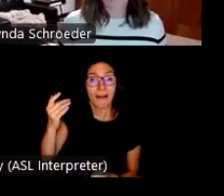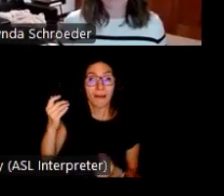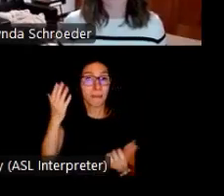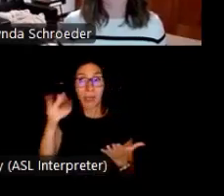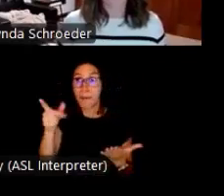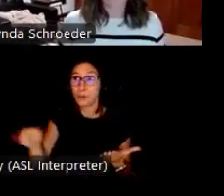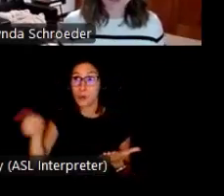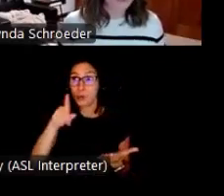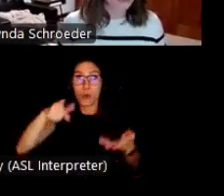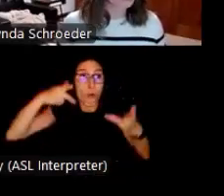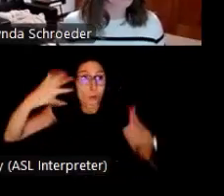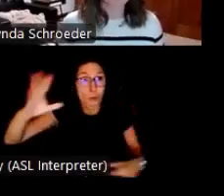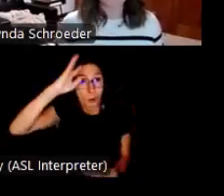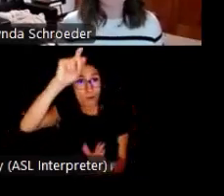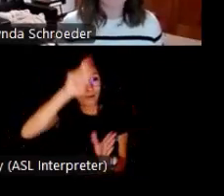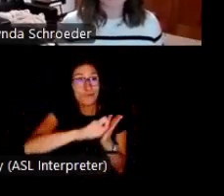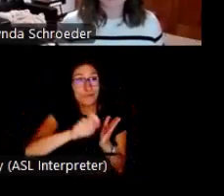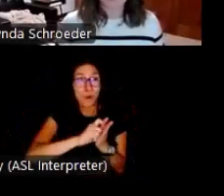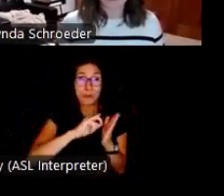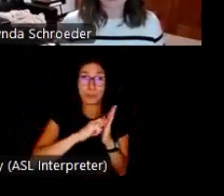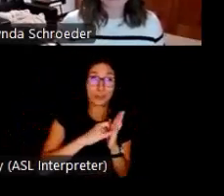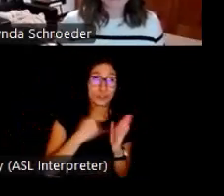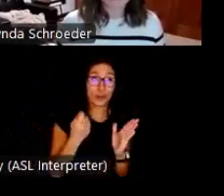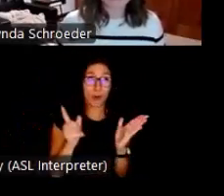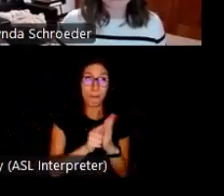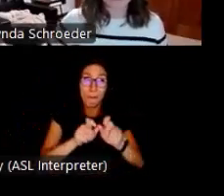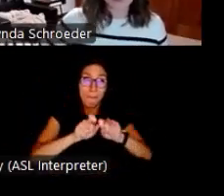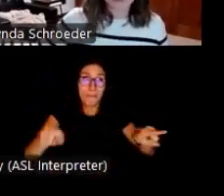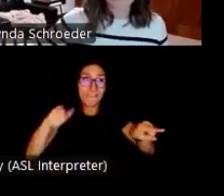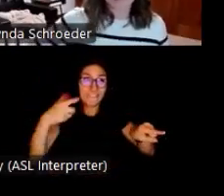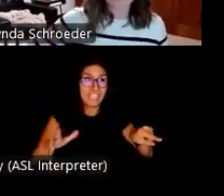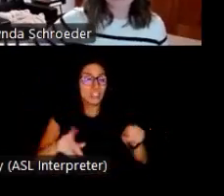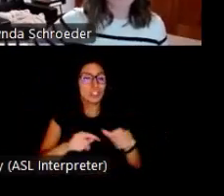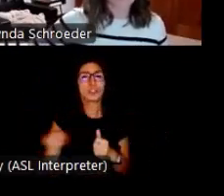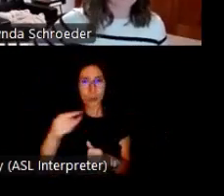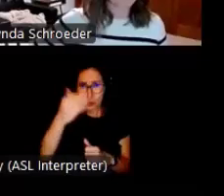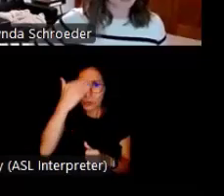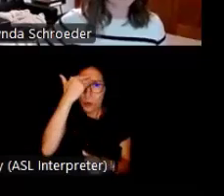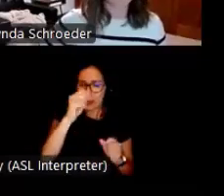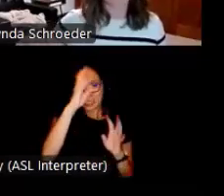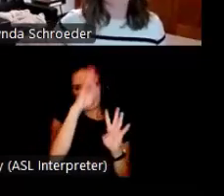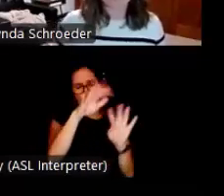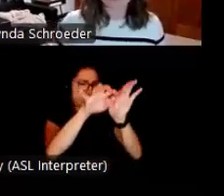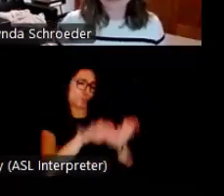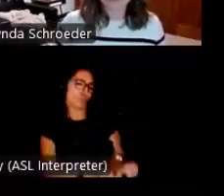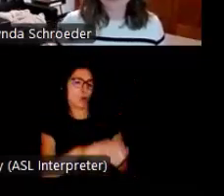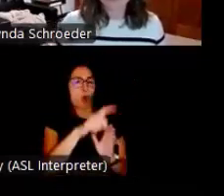you know that you will write an article, and it can be 6 to 12 months before it's actually released,